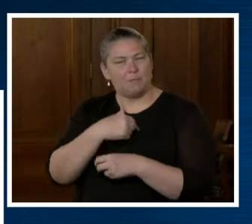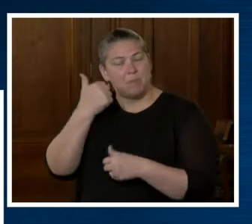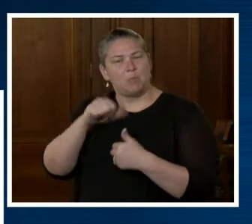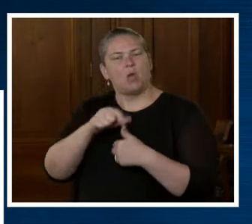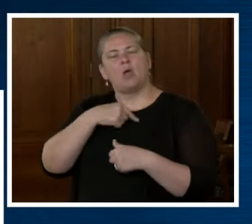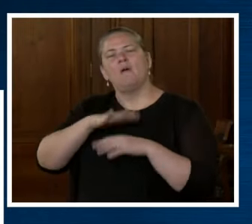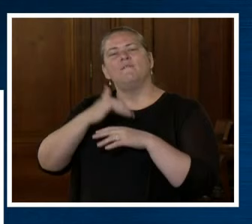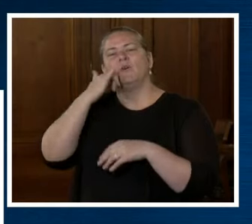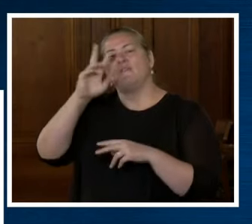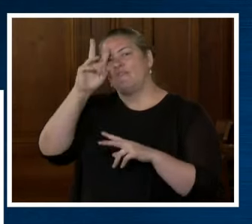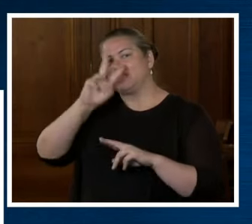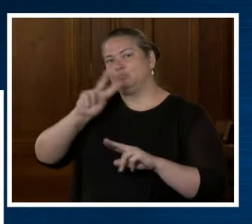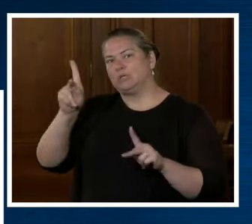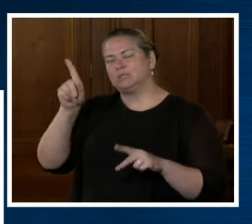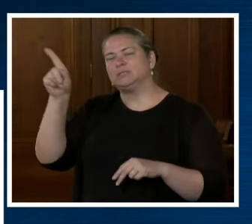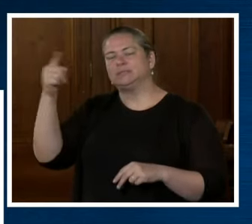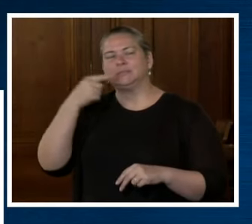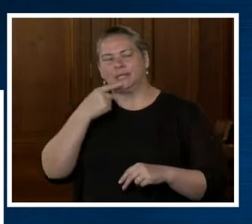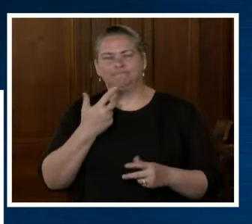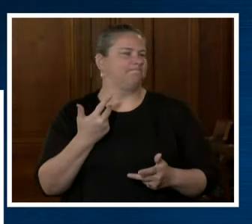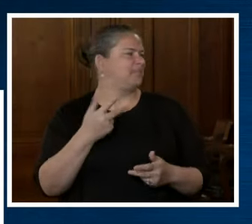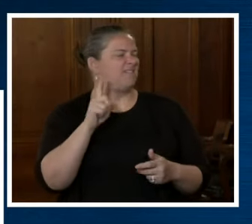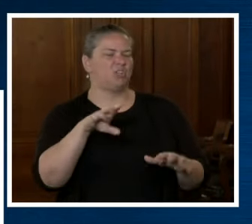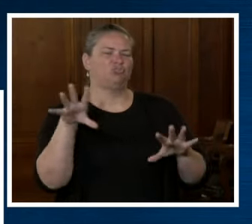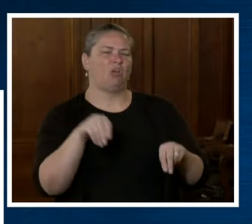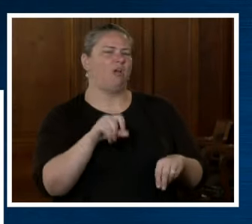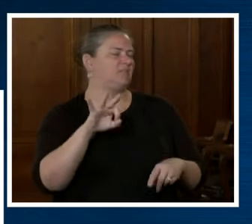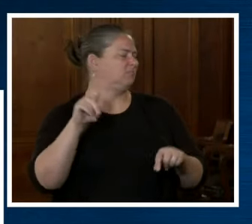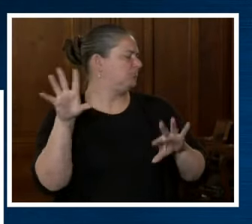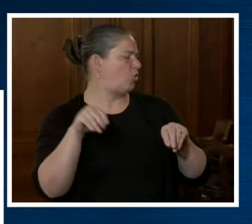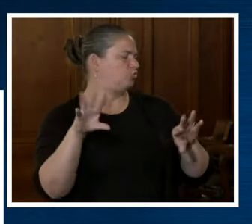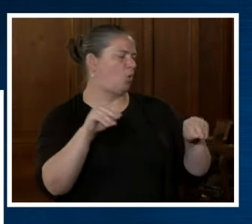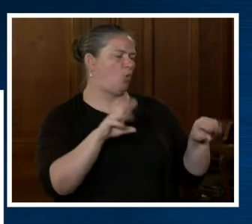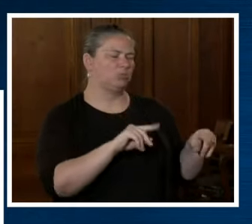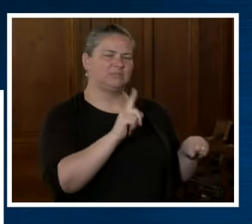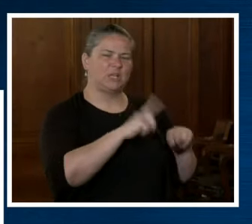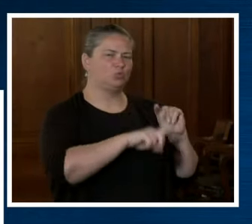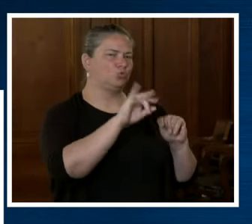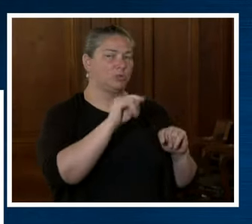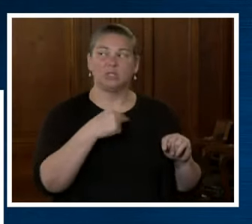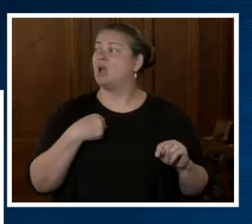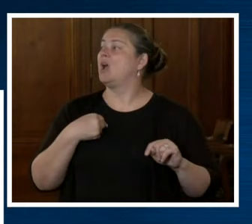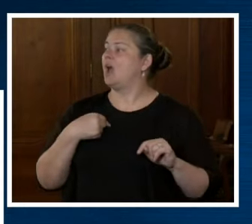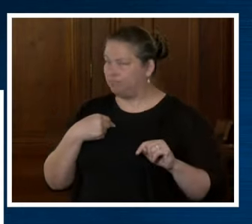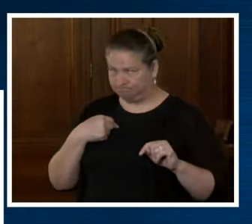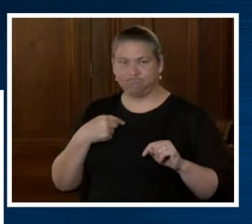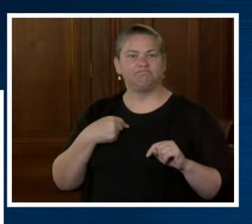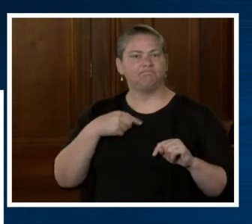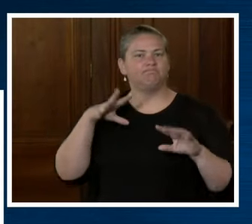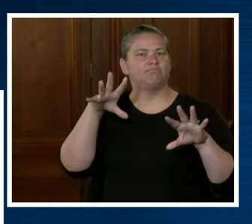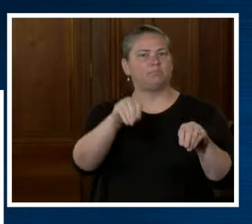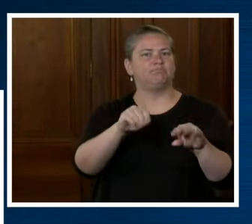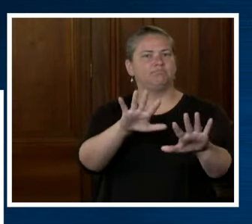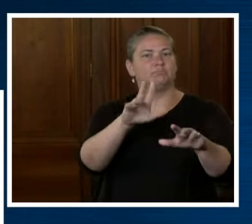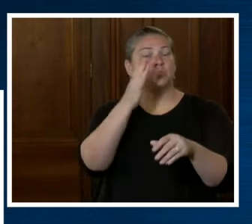WITH THE PRESS CONFERENCES AND EVERY DAY I'D LOOK A THAT MODELING AND SAY, DEAR GOD, WE CANNOT LET THIS HAPPEN.